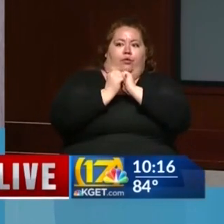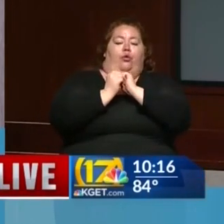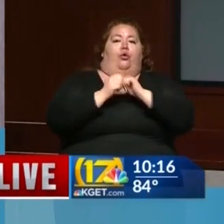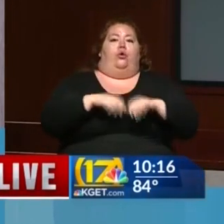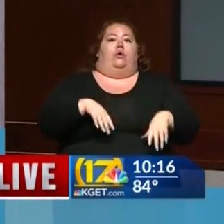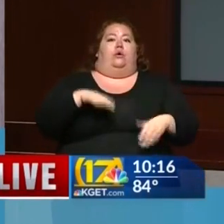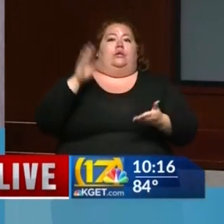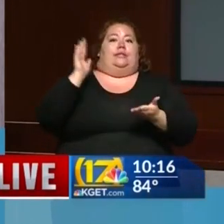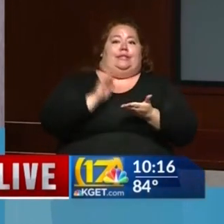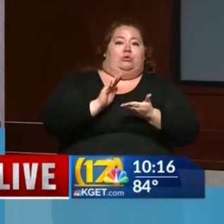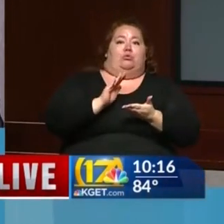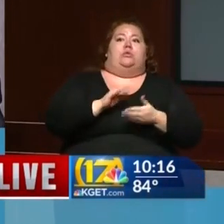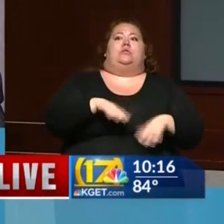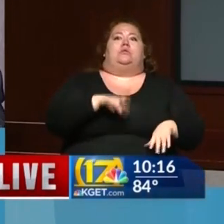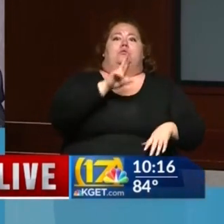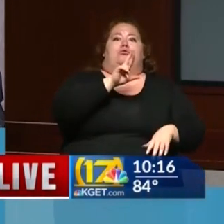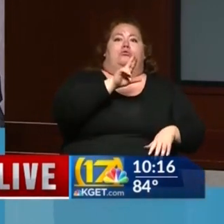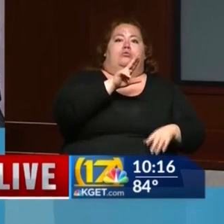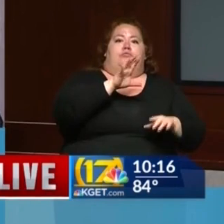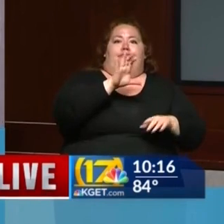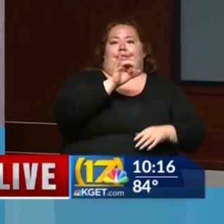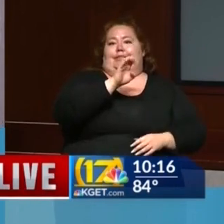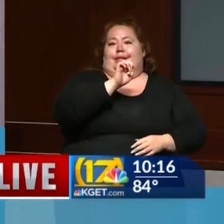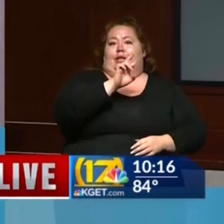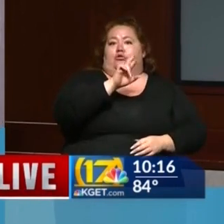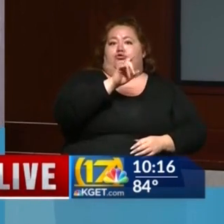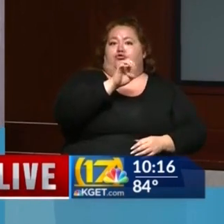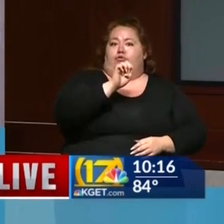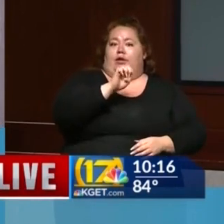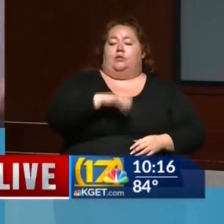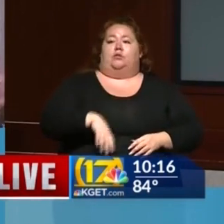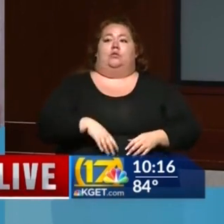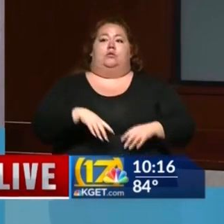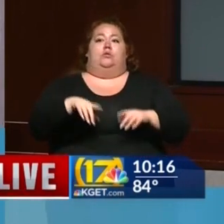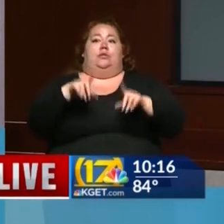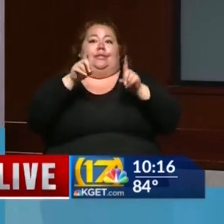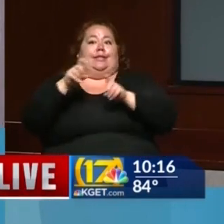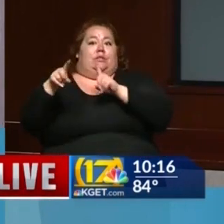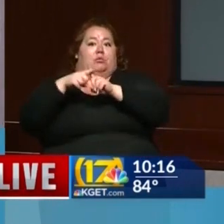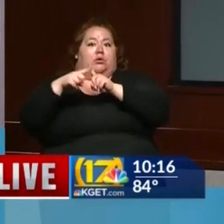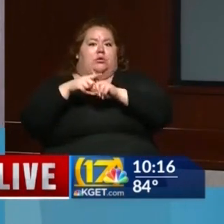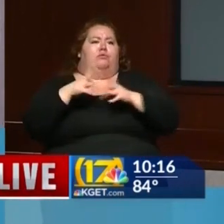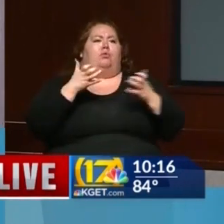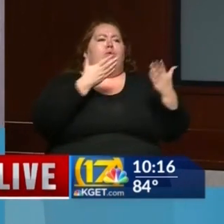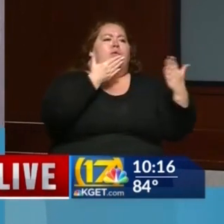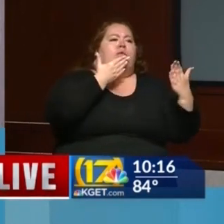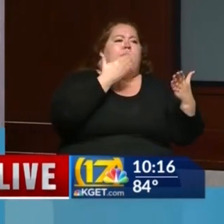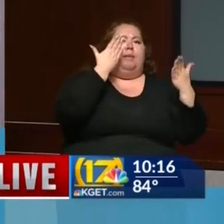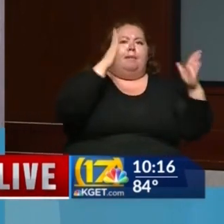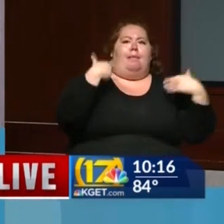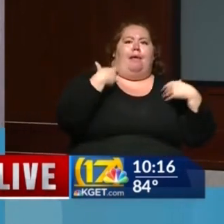WE NEED TO CONTINUE TO WORK AS A COMMUNITY TO DECREASE OUR CASE RATES AND TESTING POSITIVITY RATES.